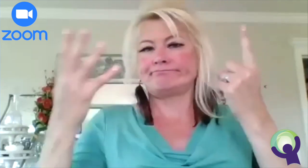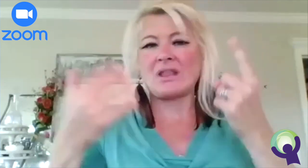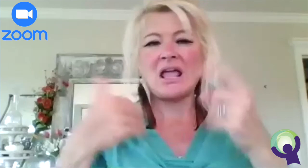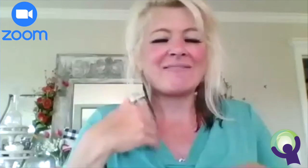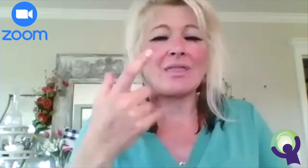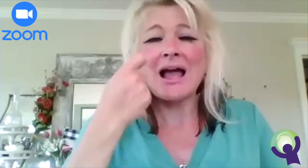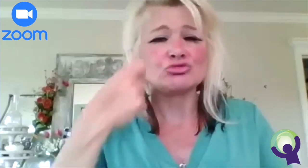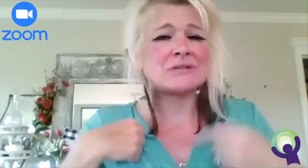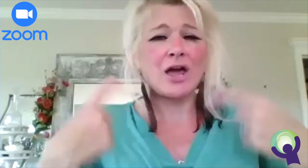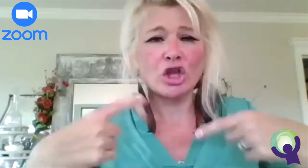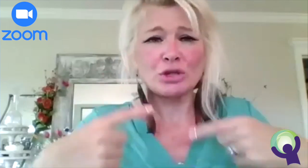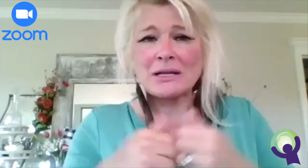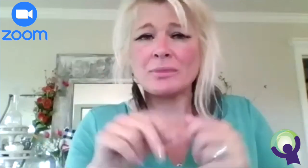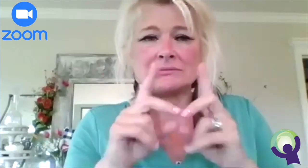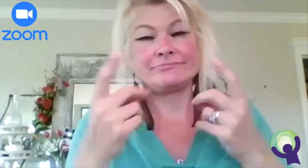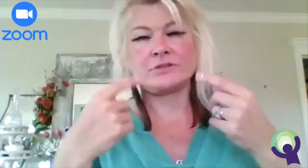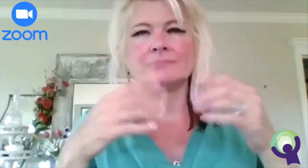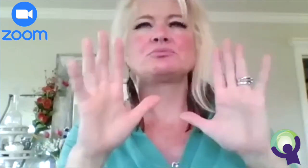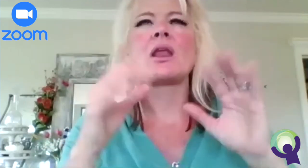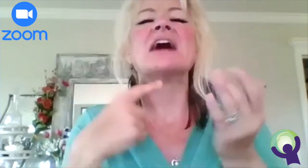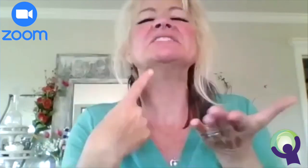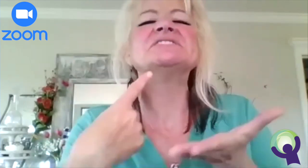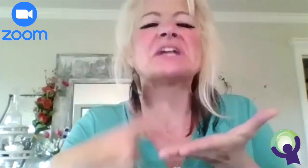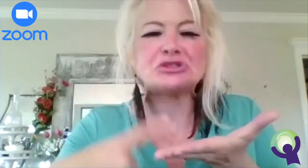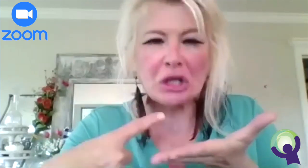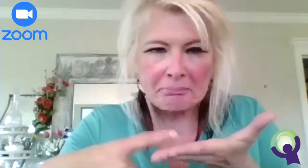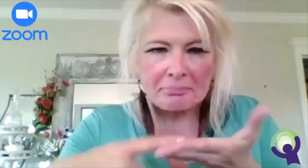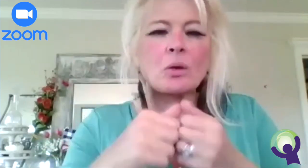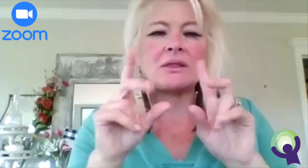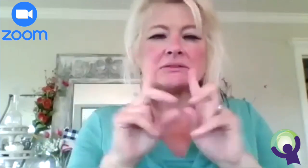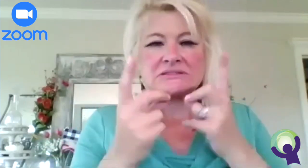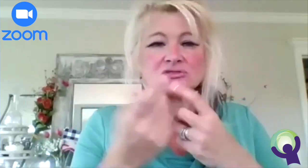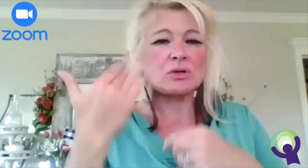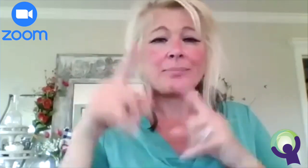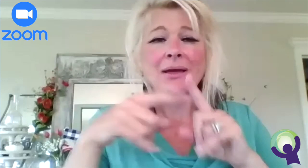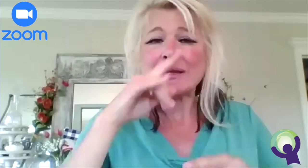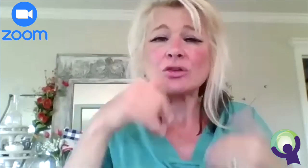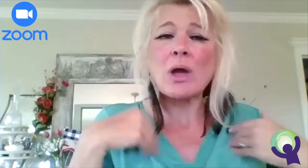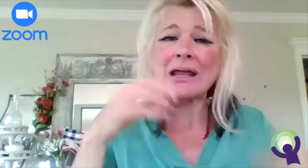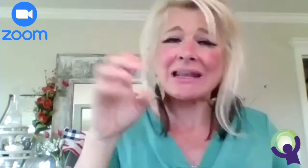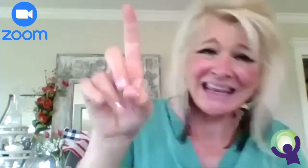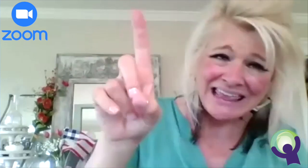autistic first and then their second diagnosis is that they're deaf and hard of hearing.